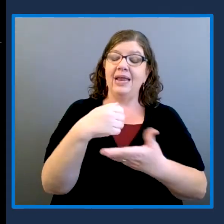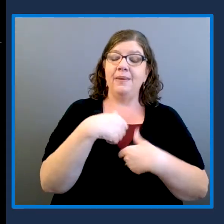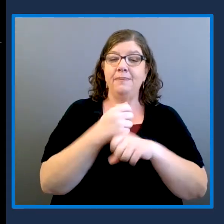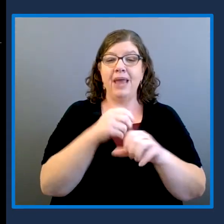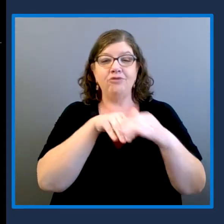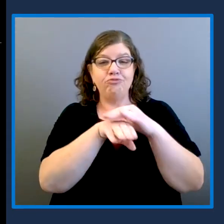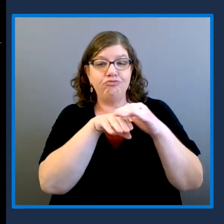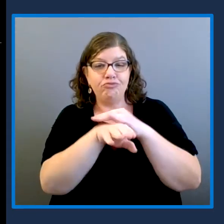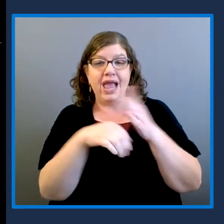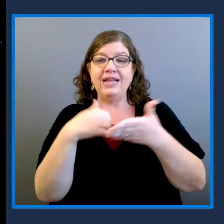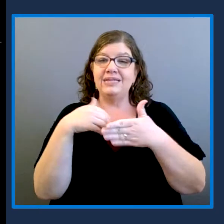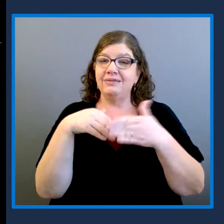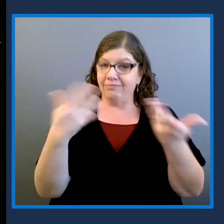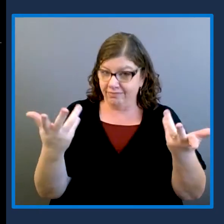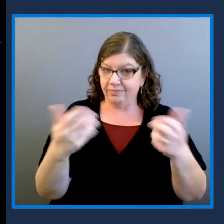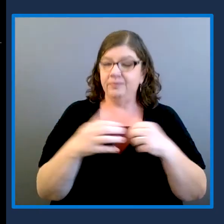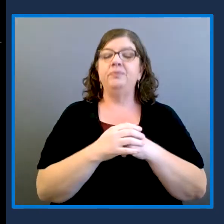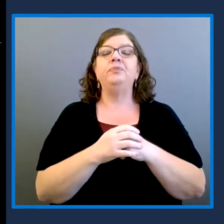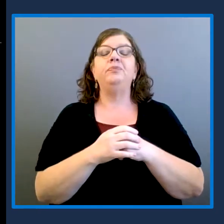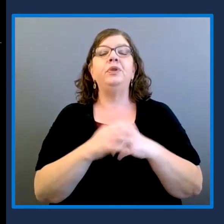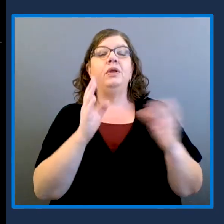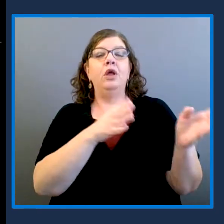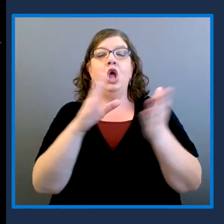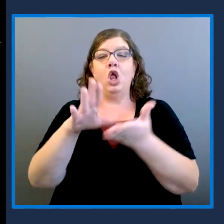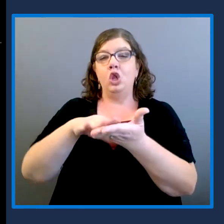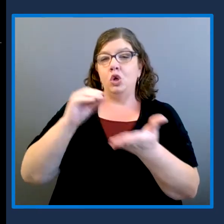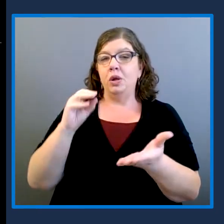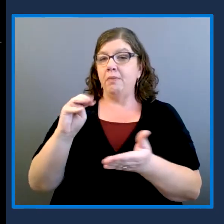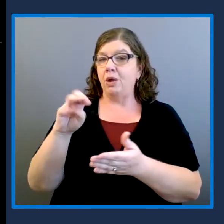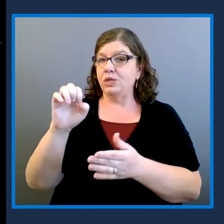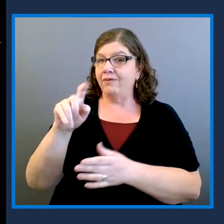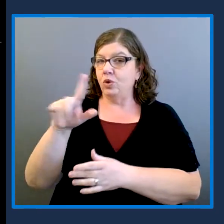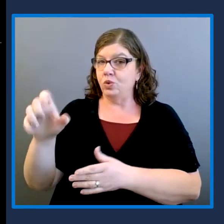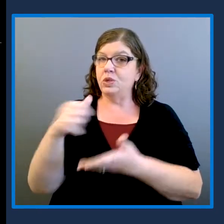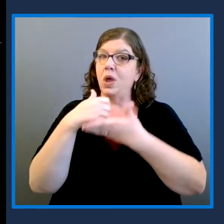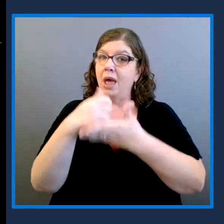accessible in a hybrid learning environment we'll also be learning about microsoft tools